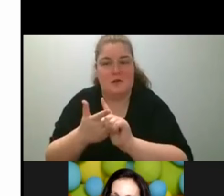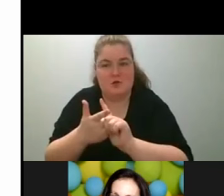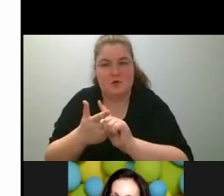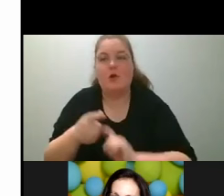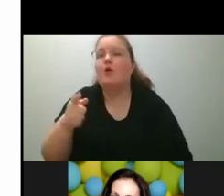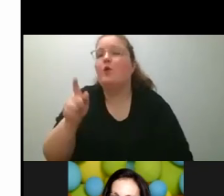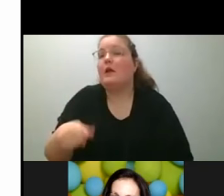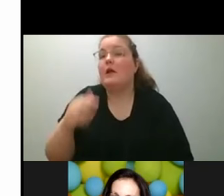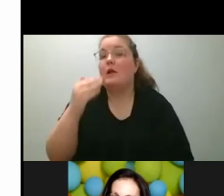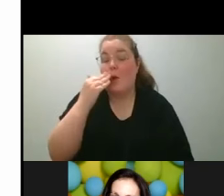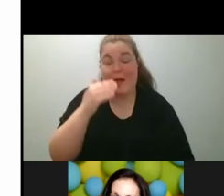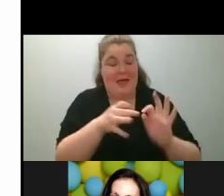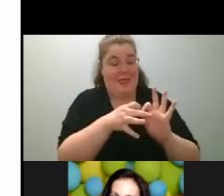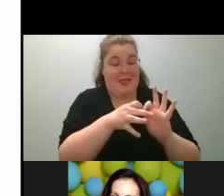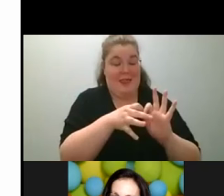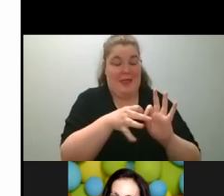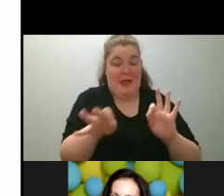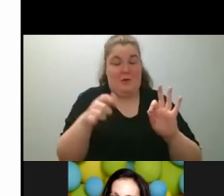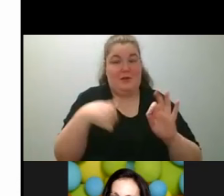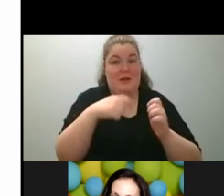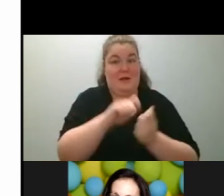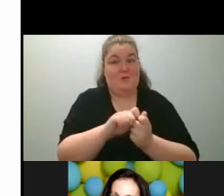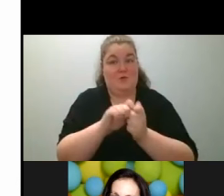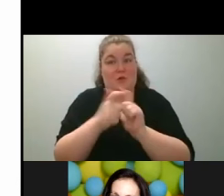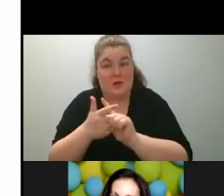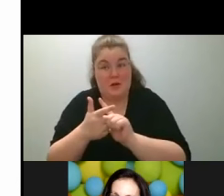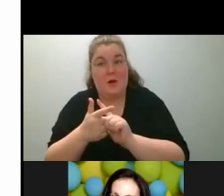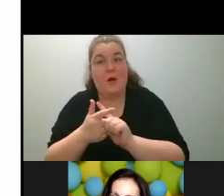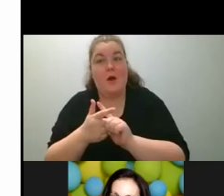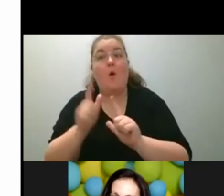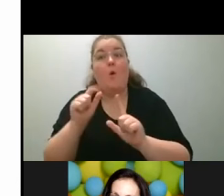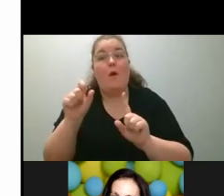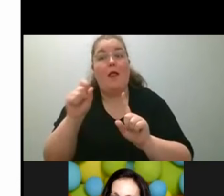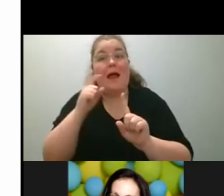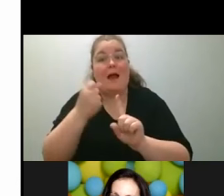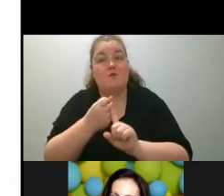the languages that we're translating into expand or contract from the source language.